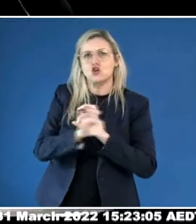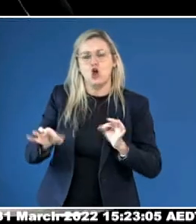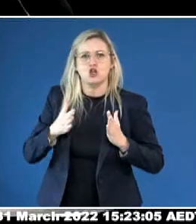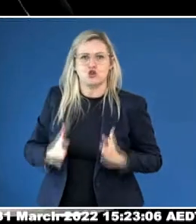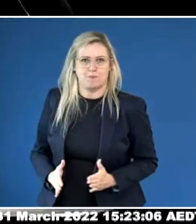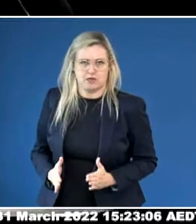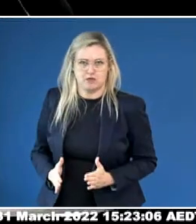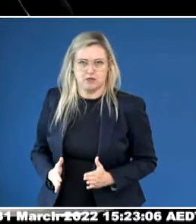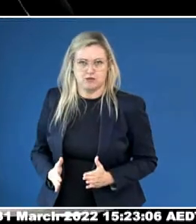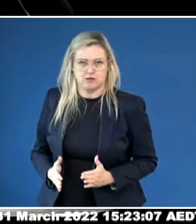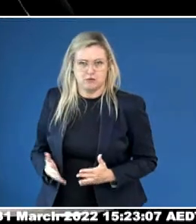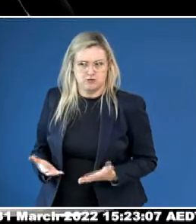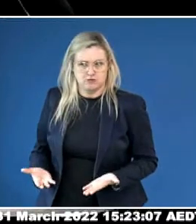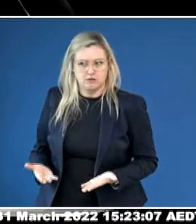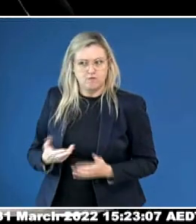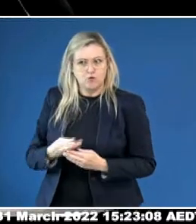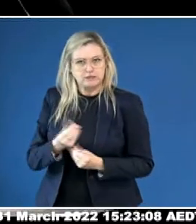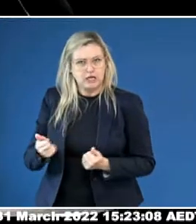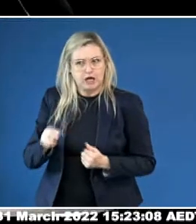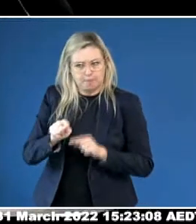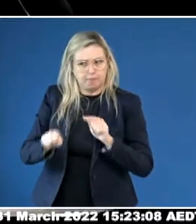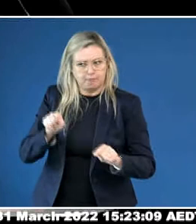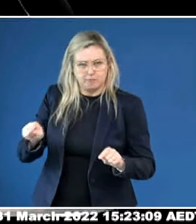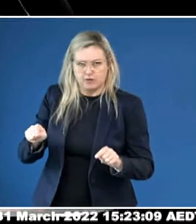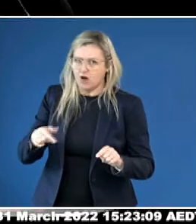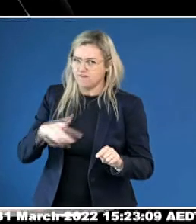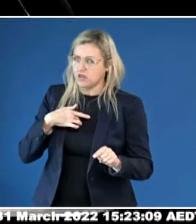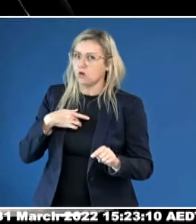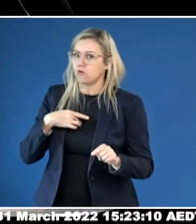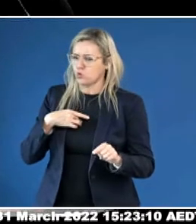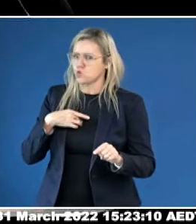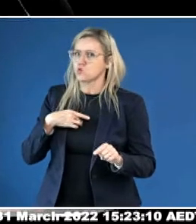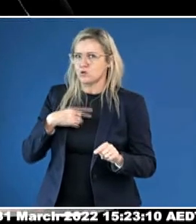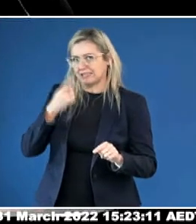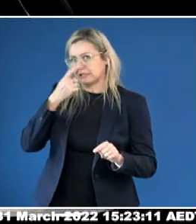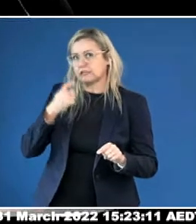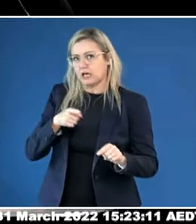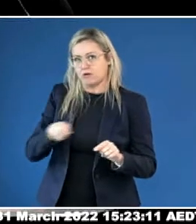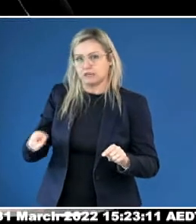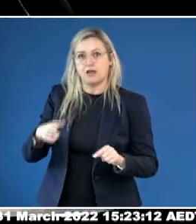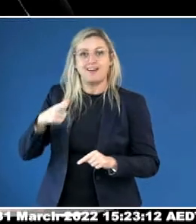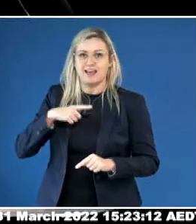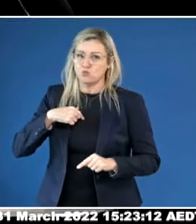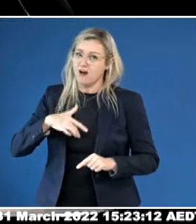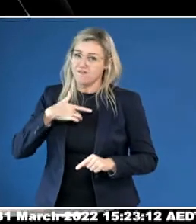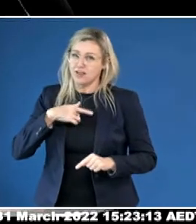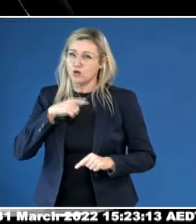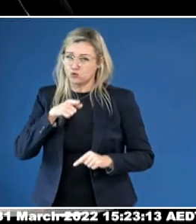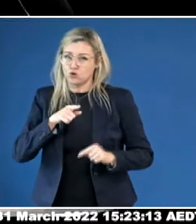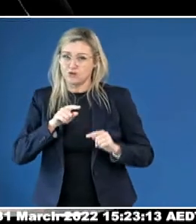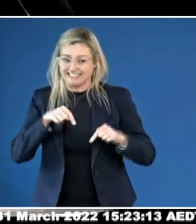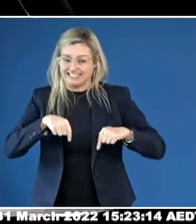And so that's why I would be really hoping that the Commission would take a really close